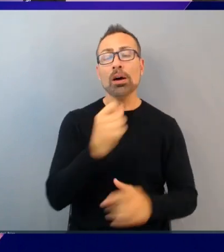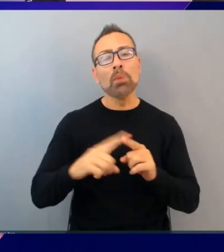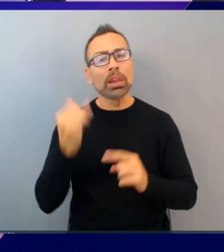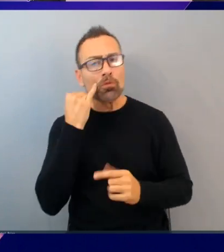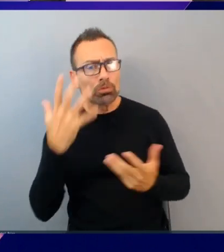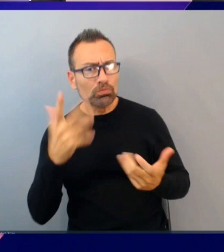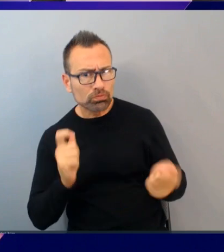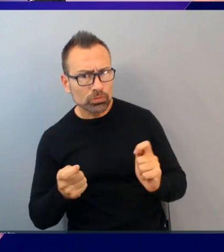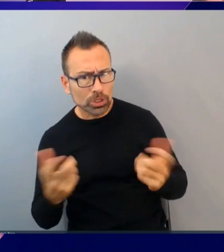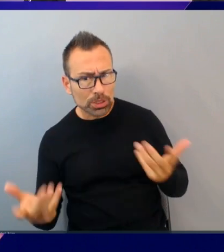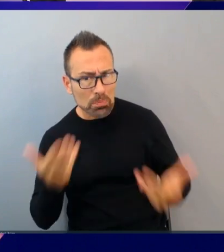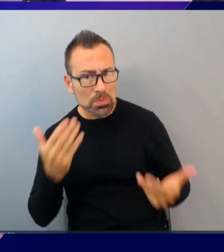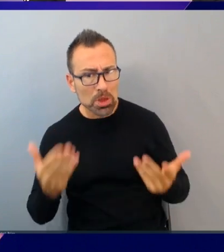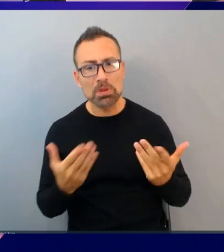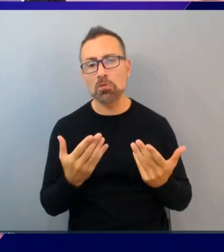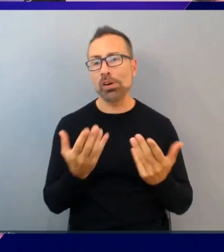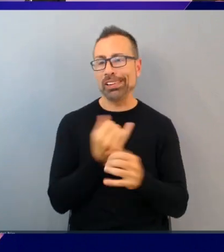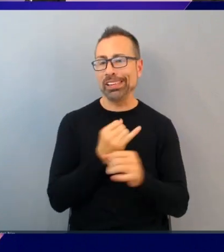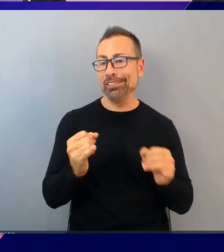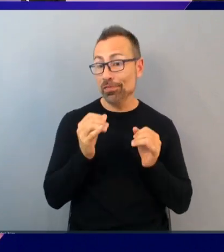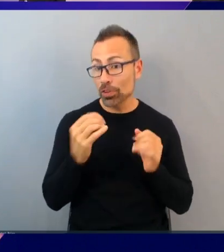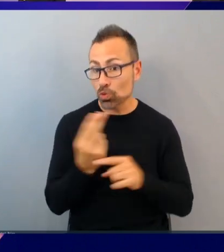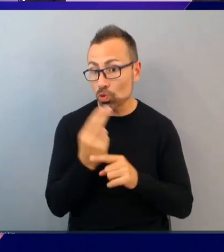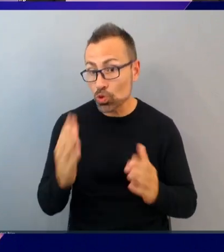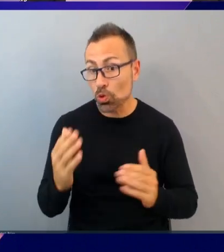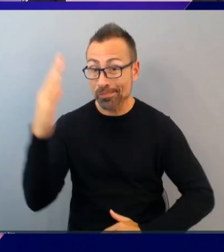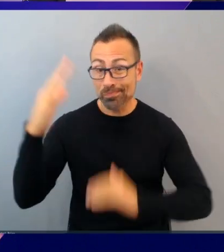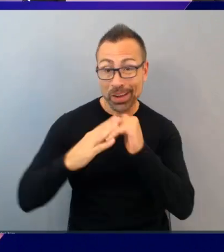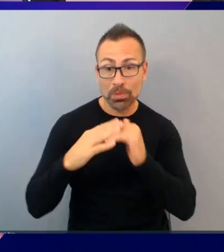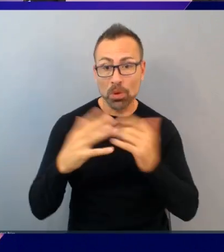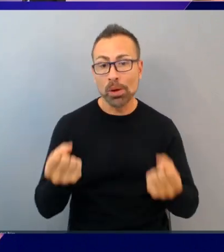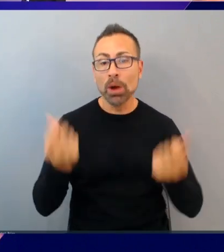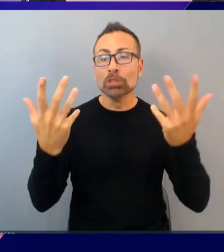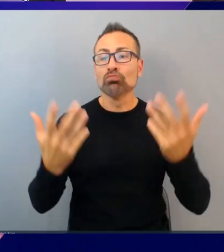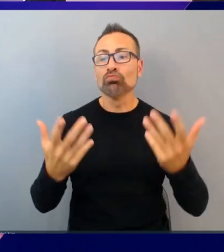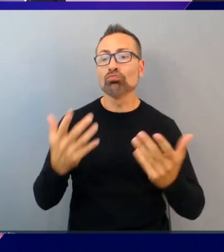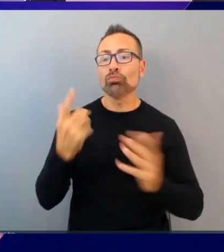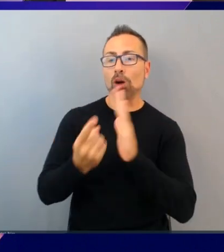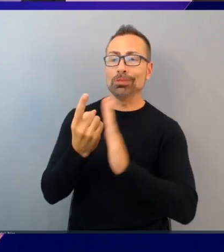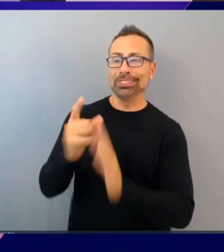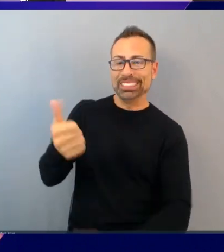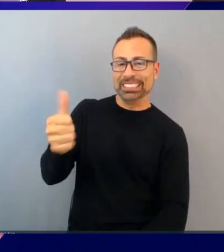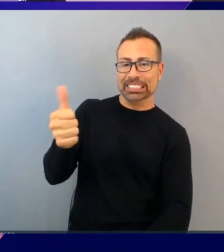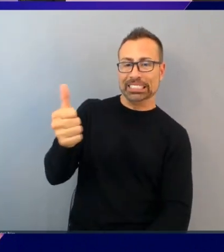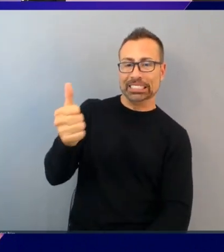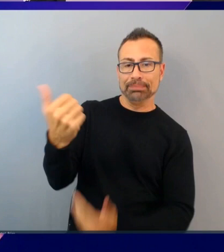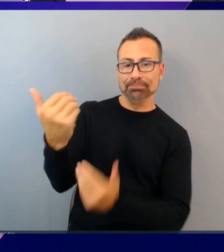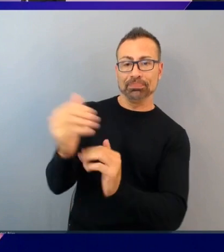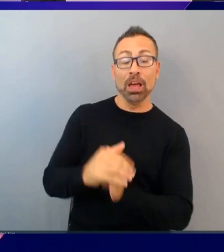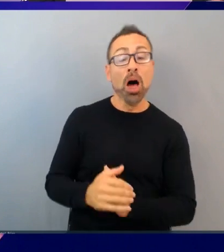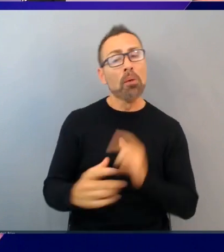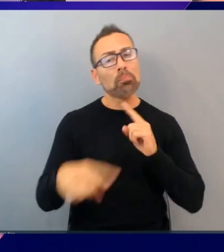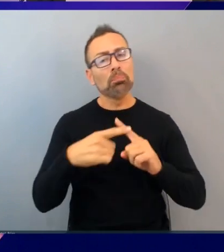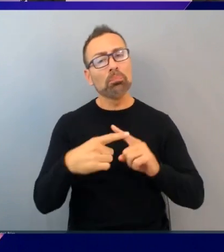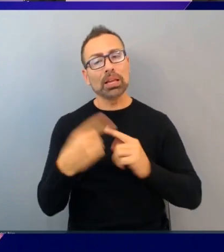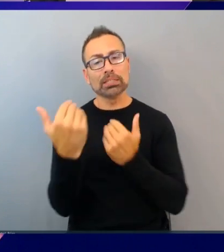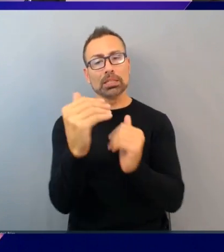we might wanna make the maximum 10 hours for training and five models, so that they're not overusing their storage. [Dani] Right.